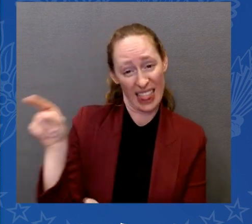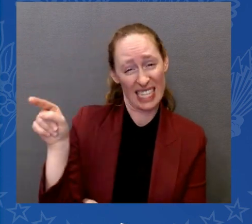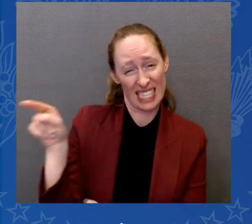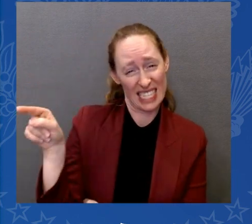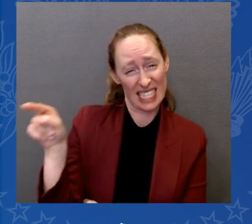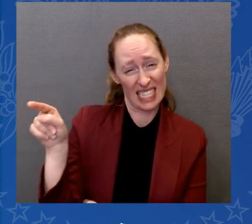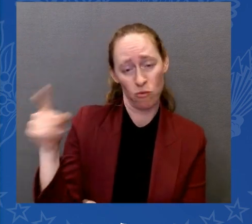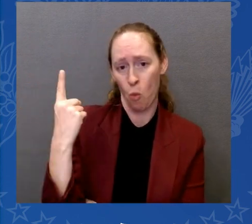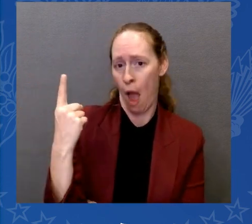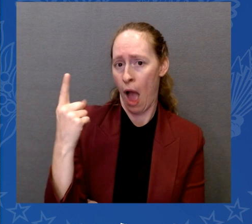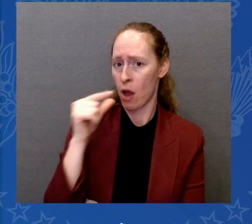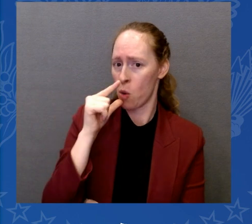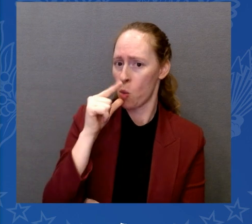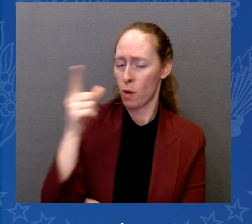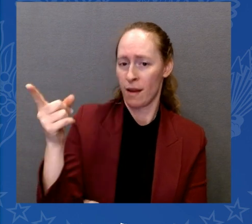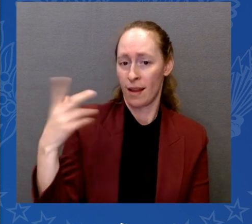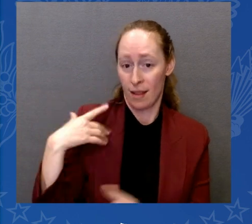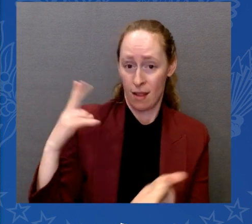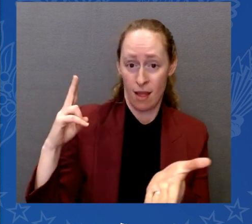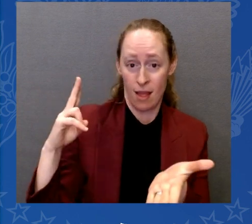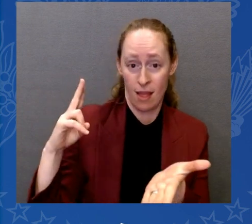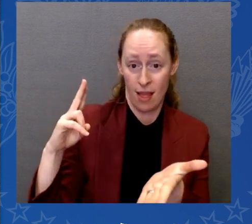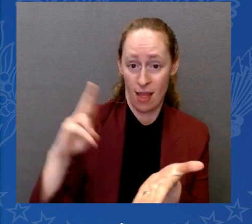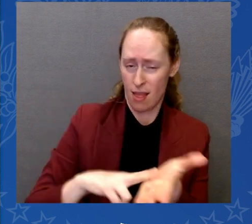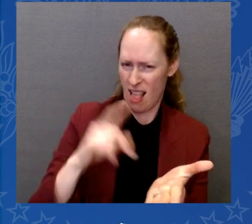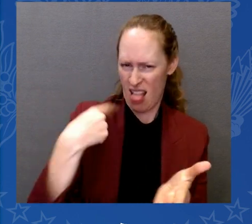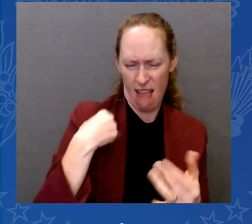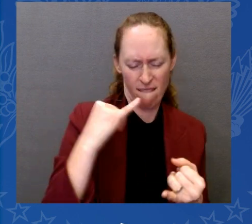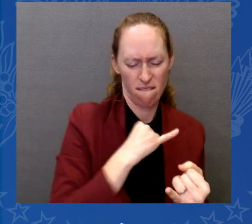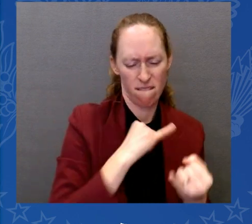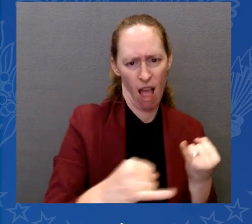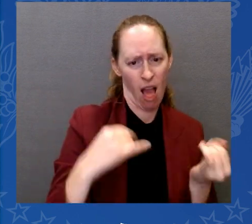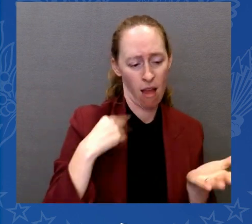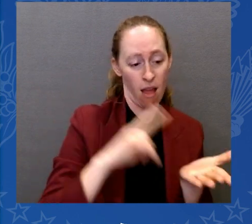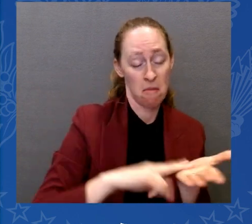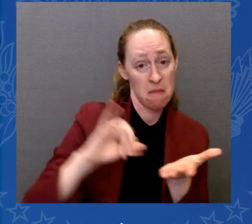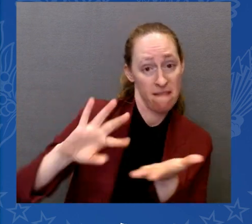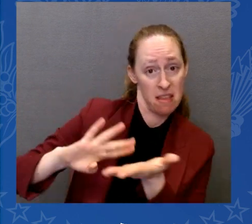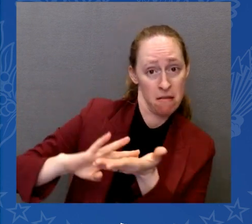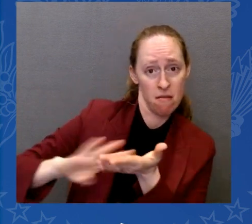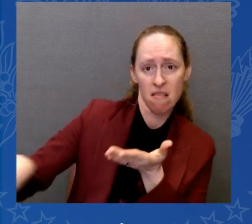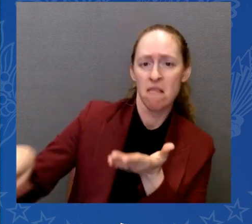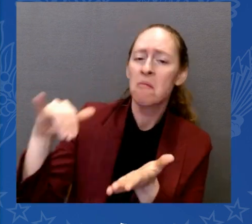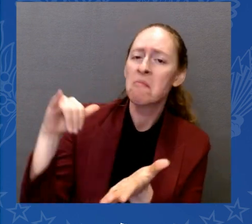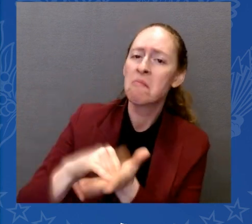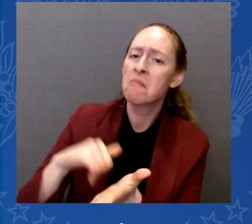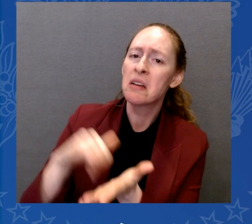And I -- he came to the White House, and he said, "I told you what I need."